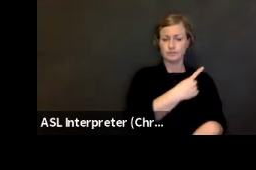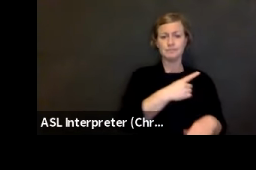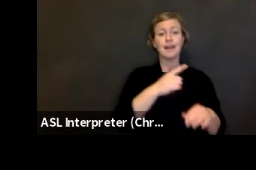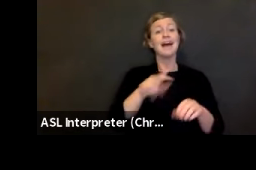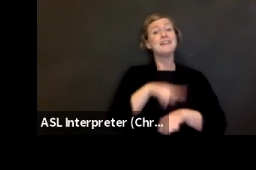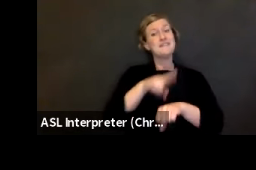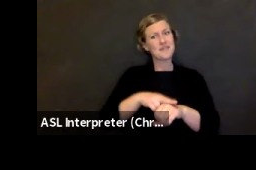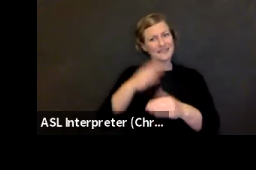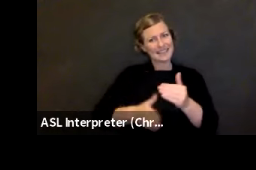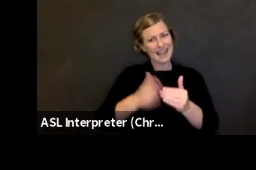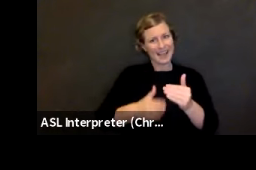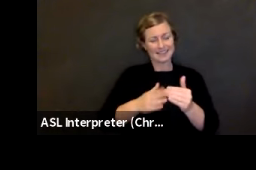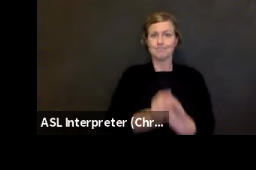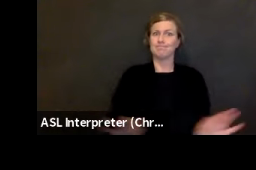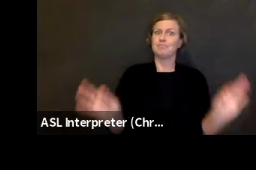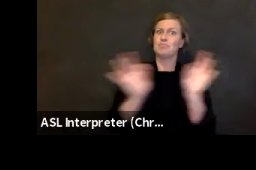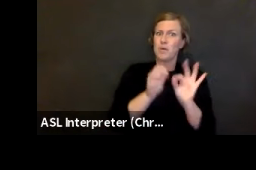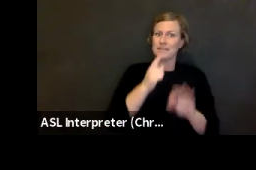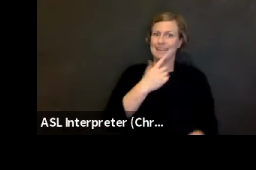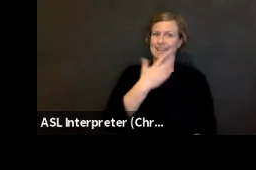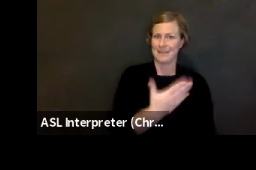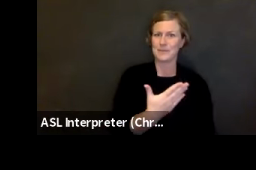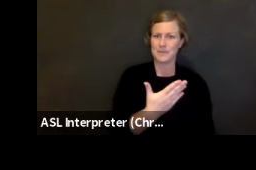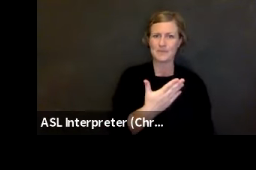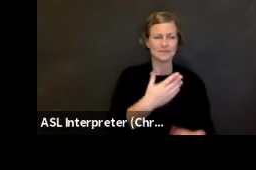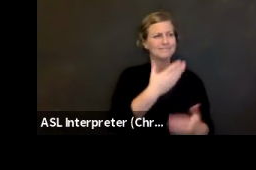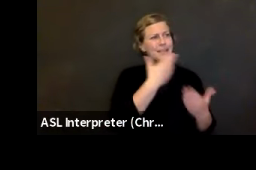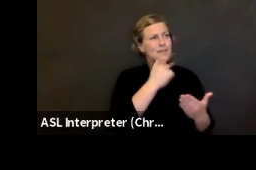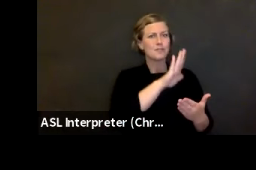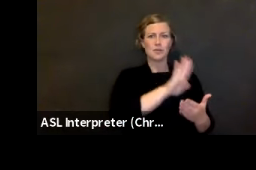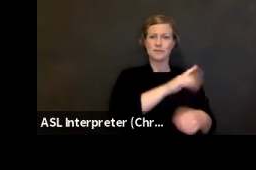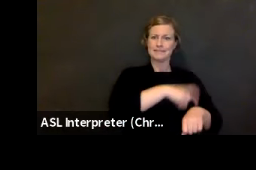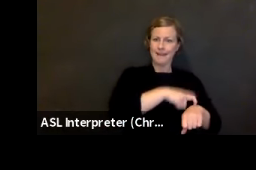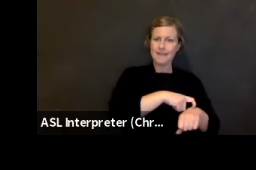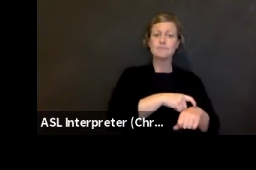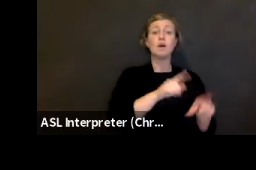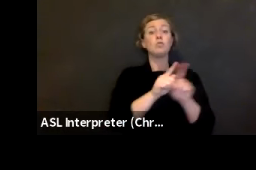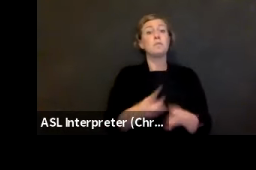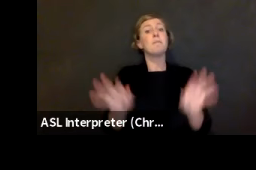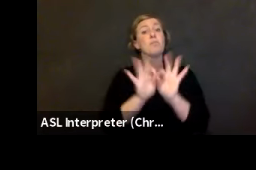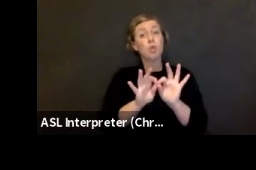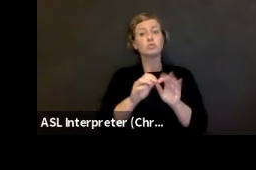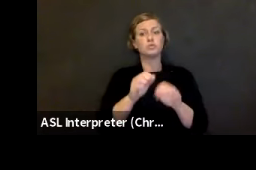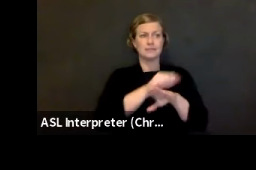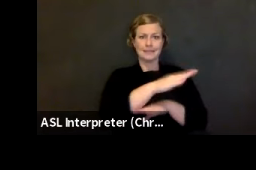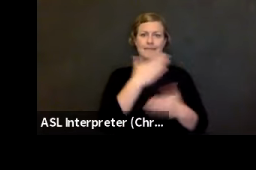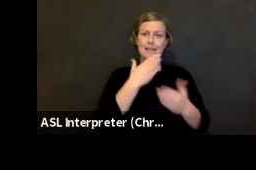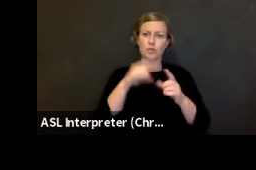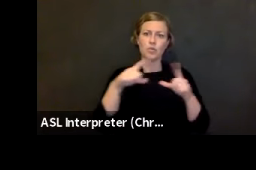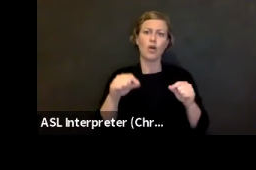sure they get the correct answer to that question. Always be curteous and say thank you for taking the time to meet with